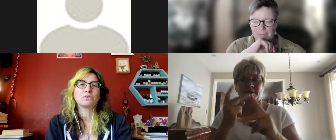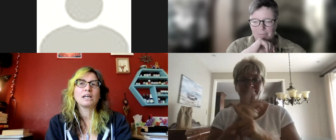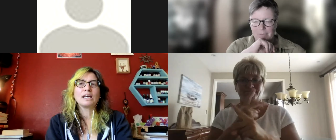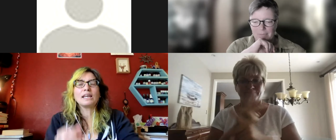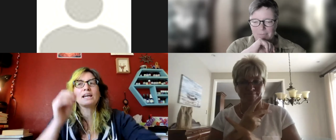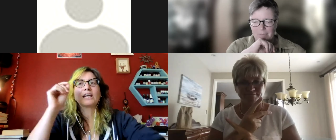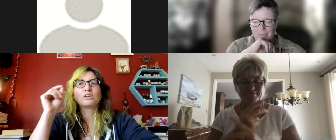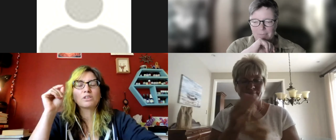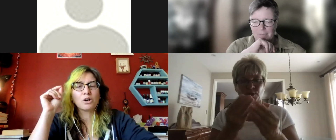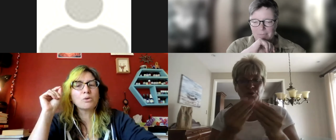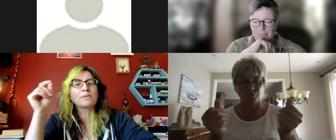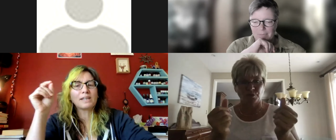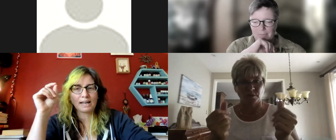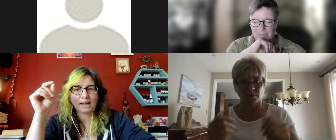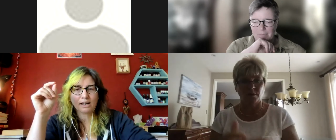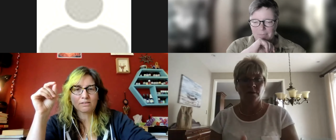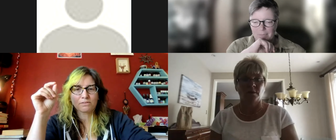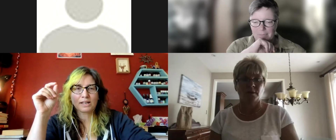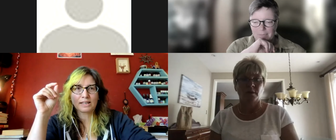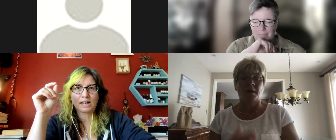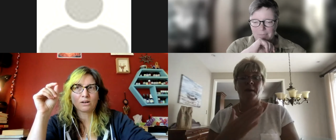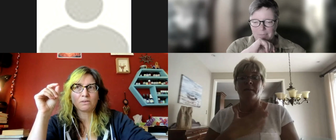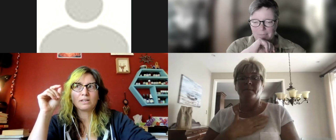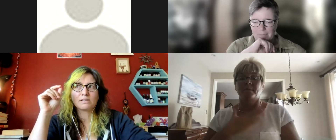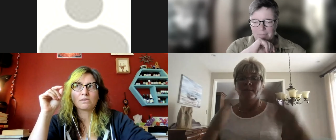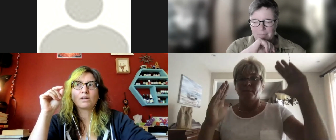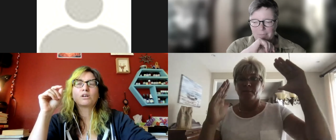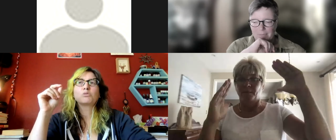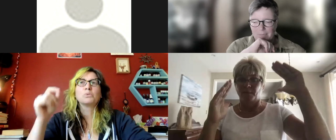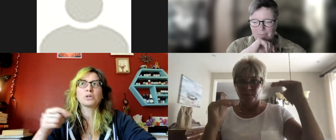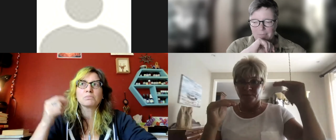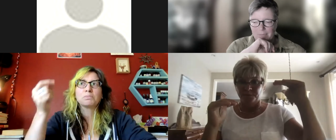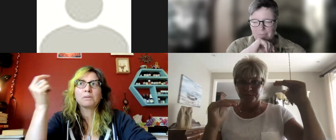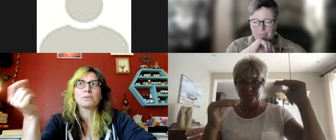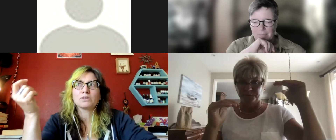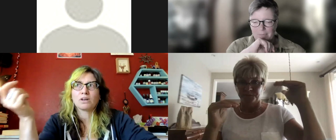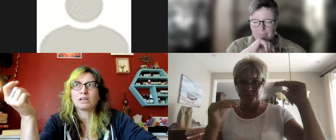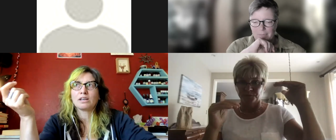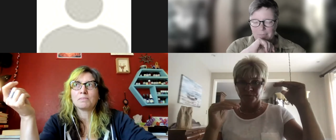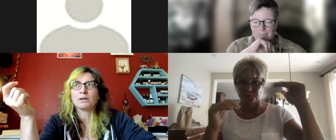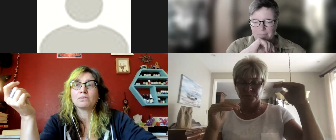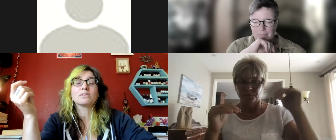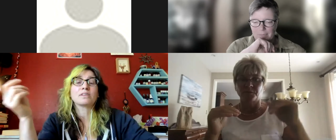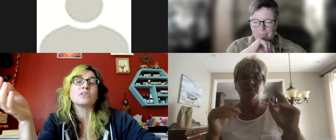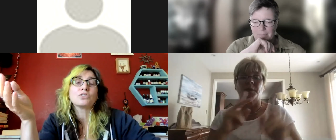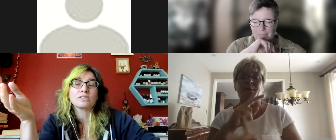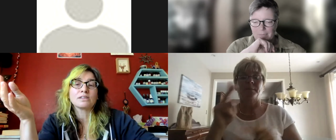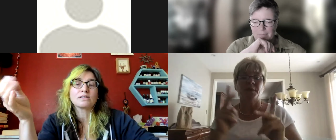The hope that I have right now is more and more people are talking about design justice,